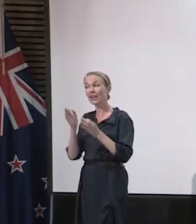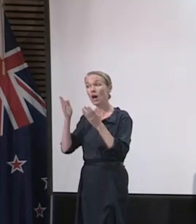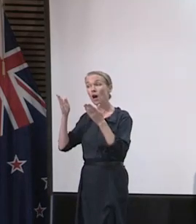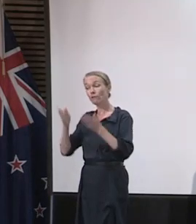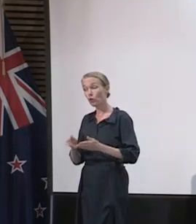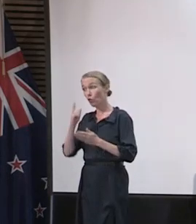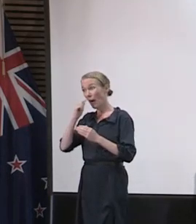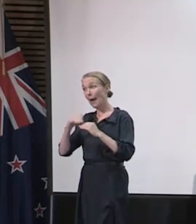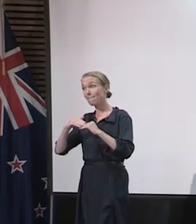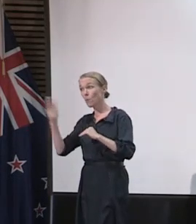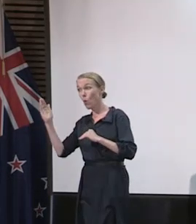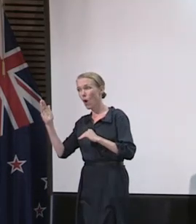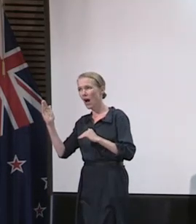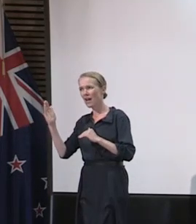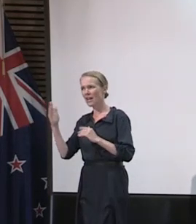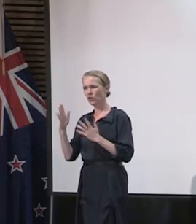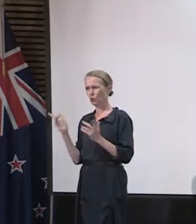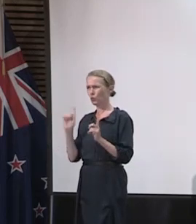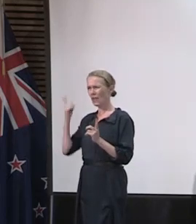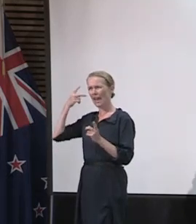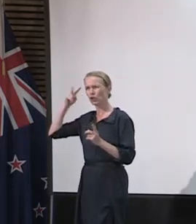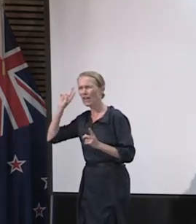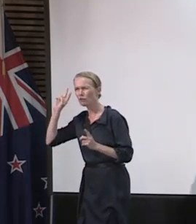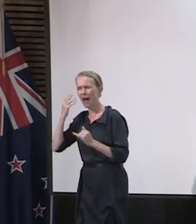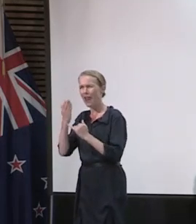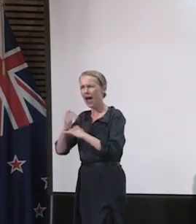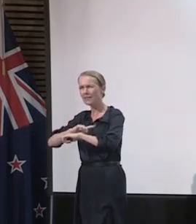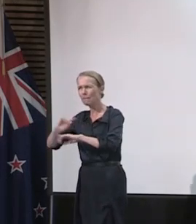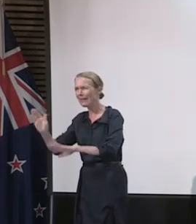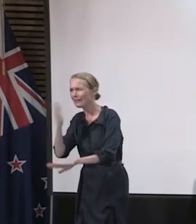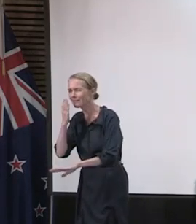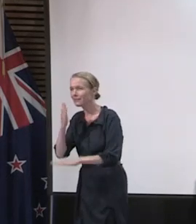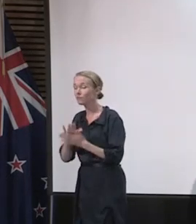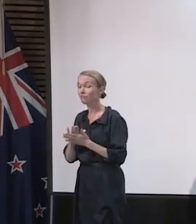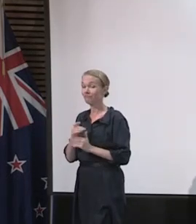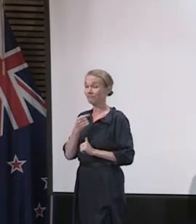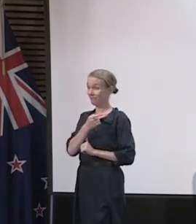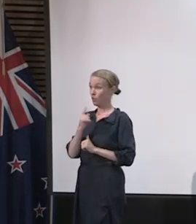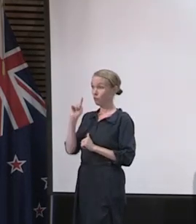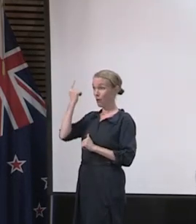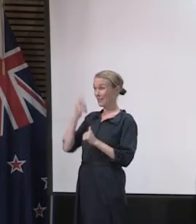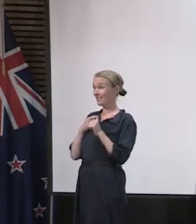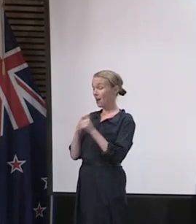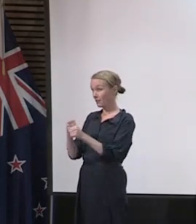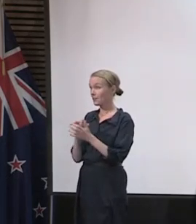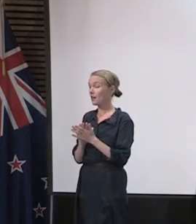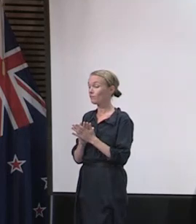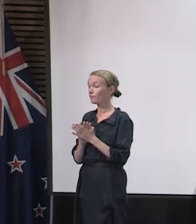absolutely hold the view that we unfortunately still have to have restrictions here. You will still see that in place.